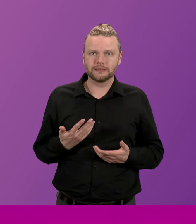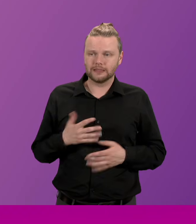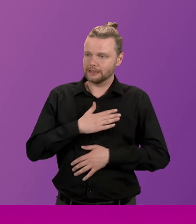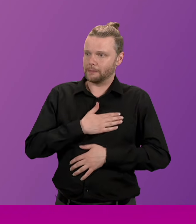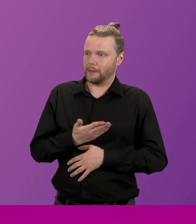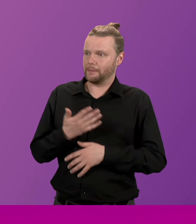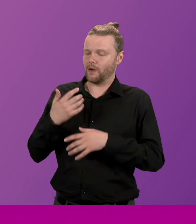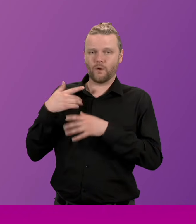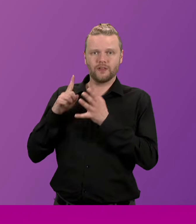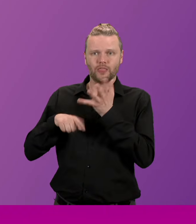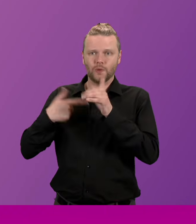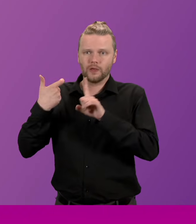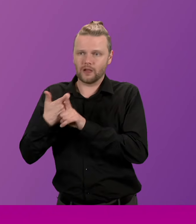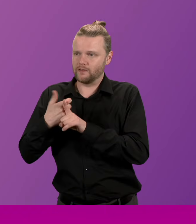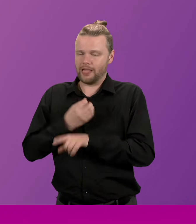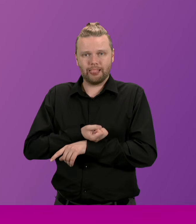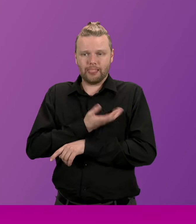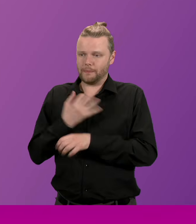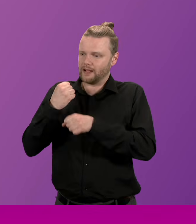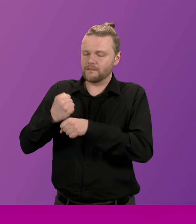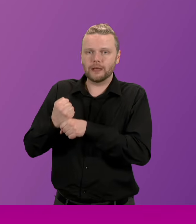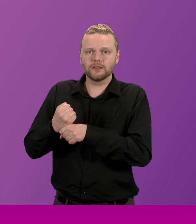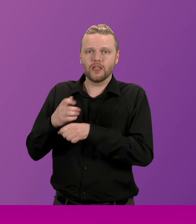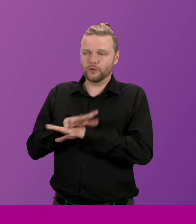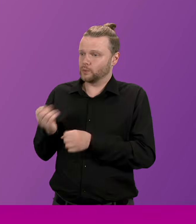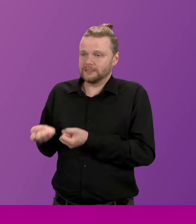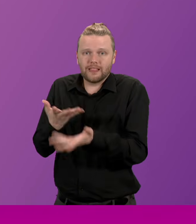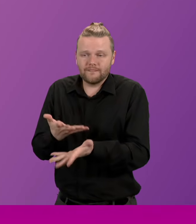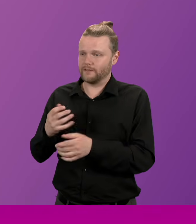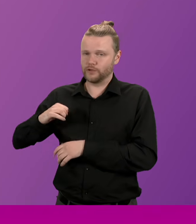hostile United Kingdom Labour Government, which does not deliver for the people of Scotland.